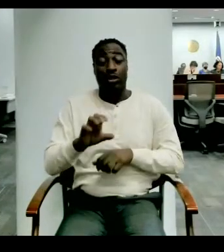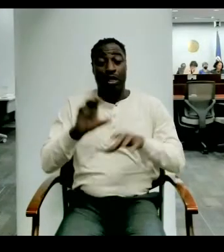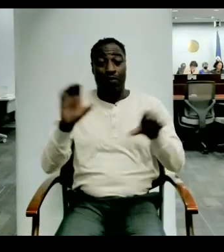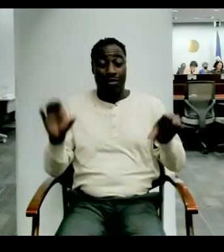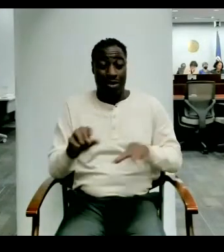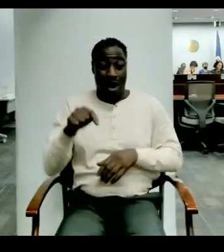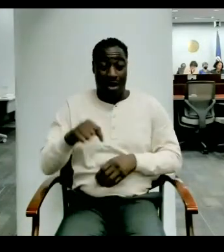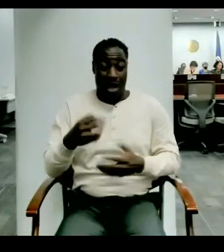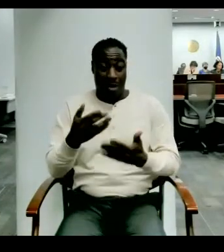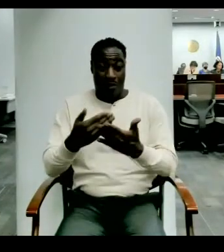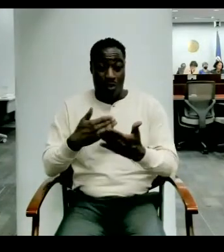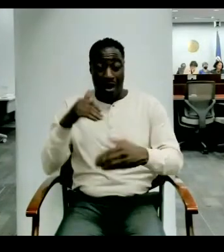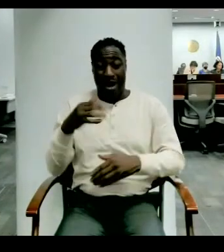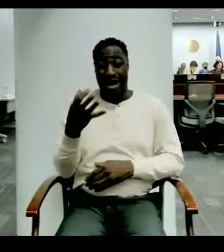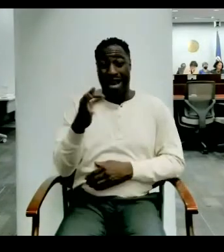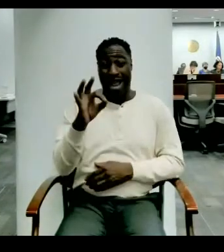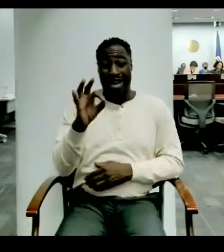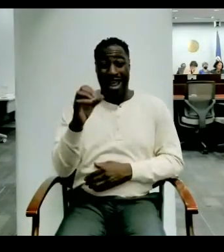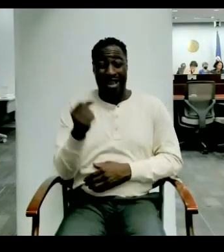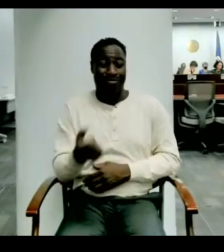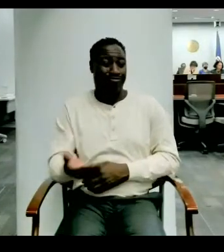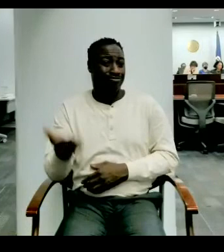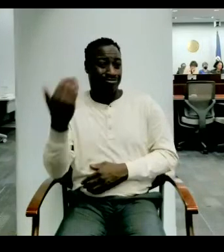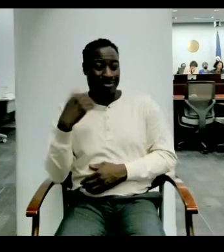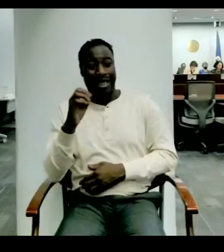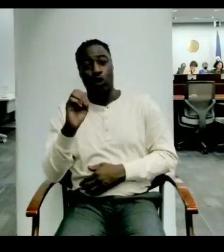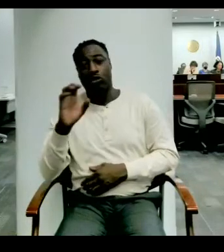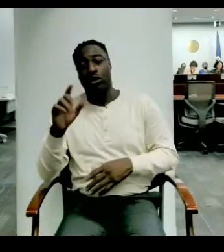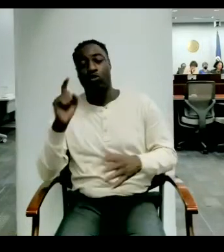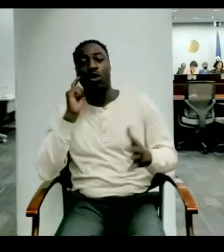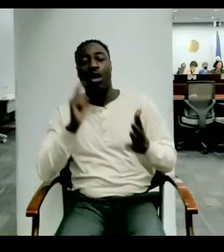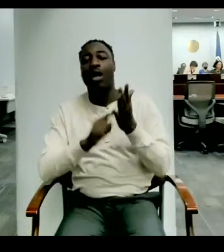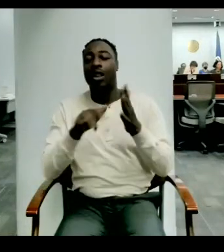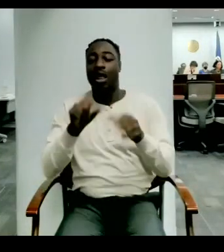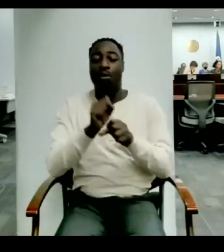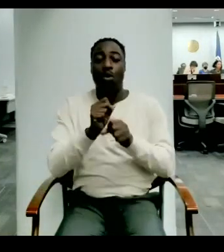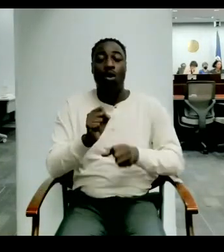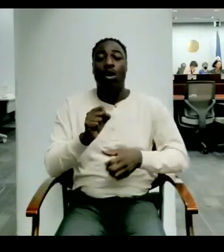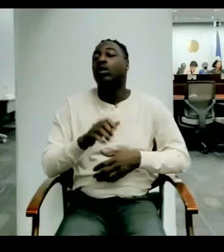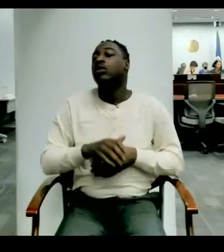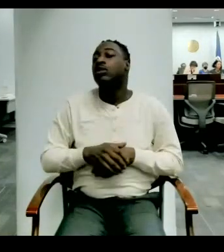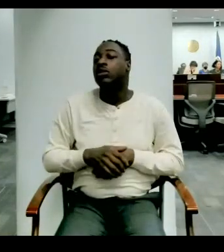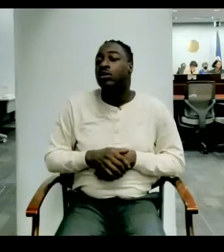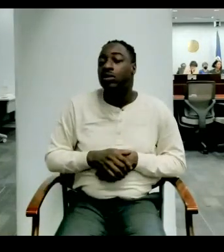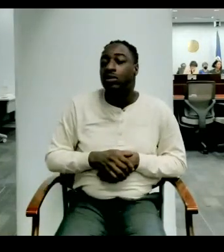this. In the 1990s the EEOC recognized that employers were insisting on provisions that